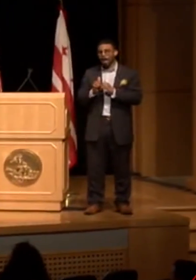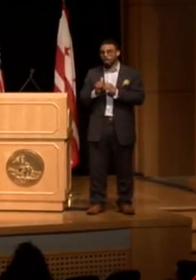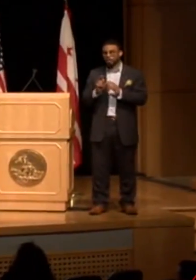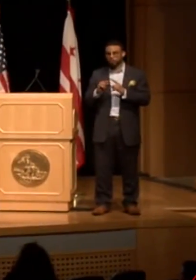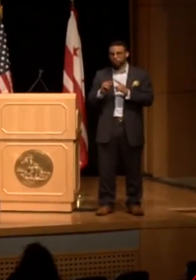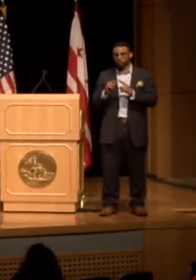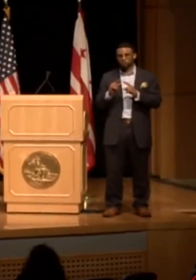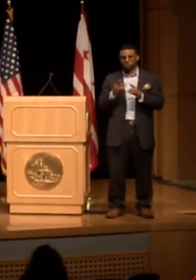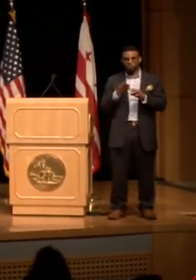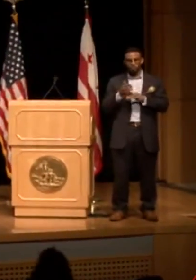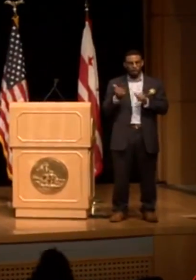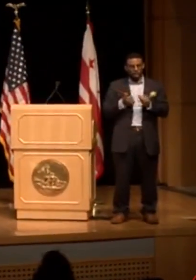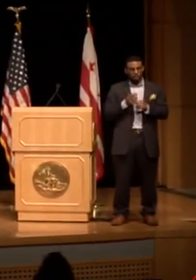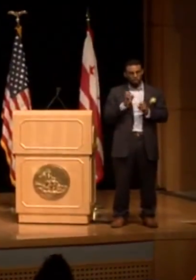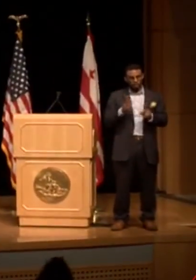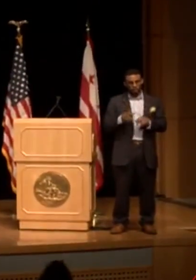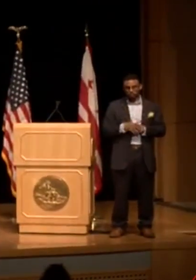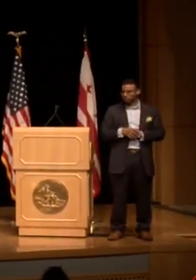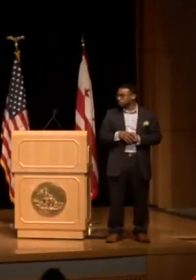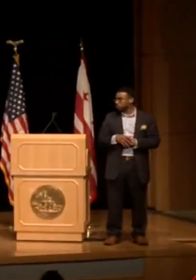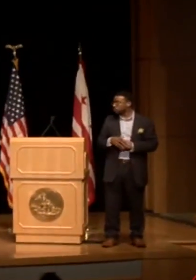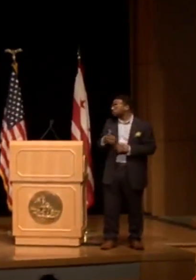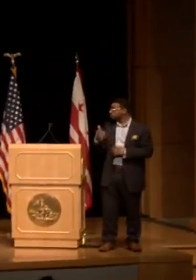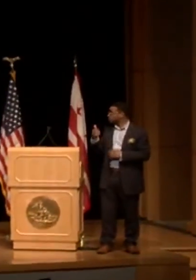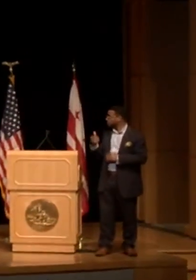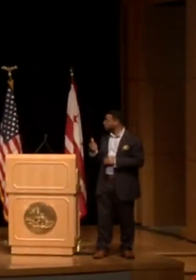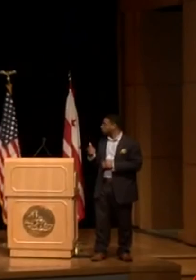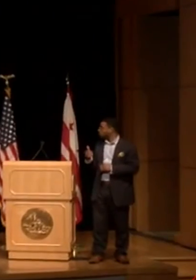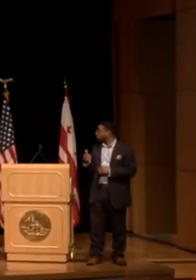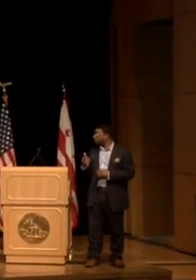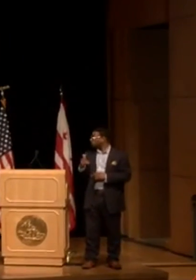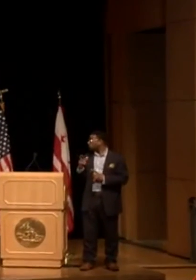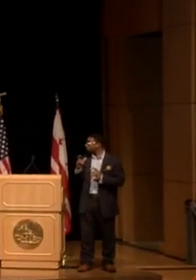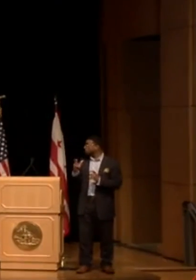AFTER THESE OPPORTUNITIES. I WANT TO GIVE ONE MORE, A FEW